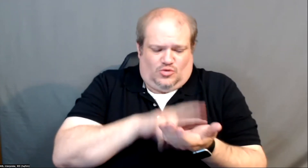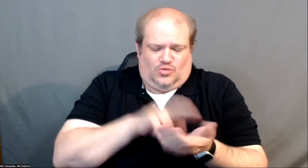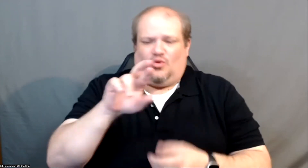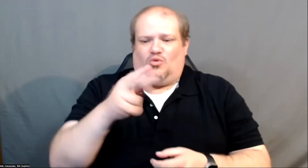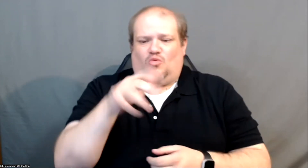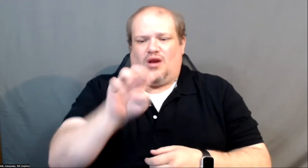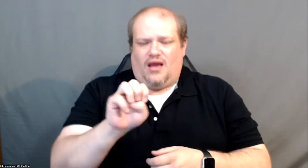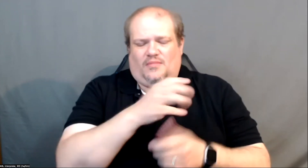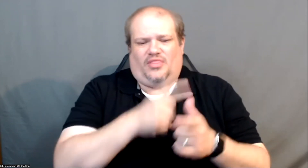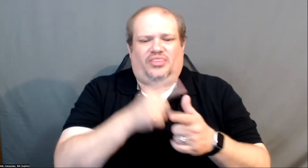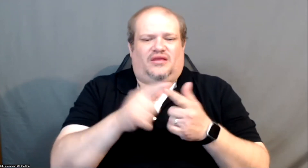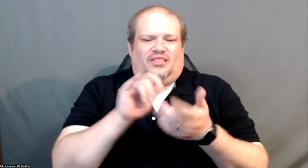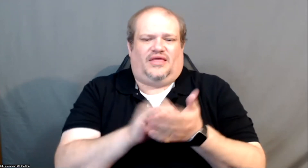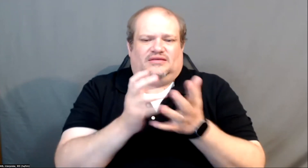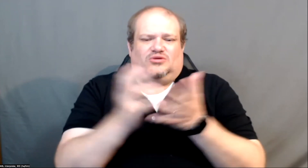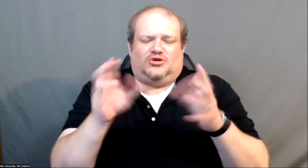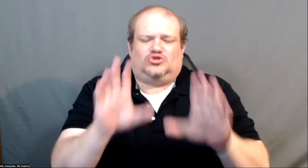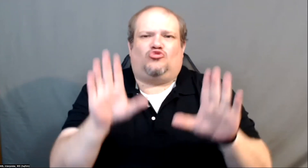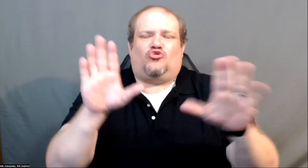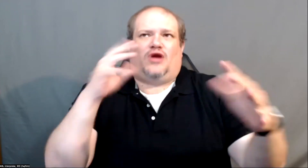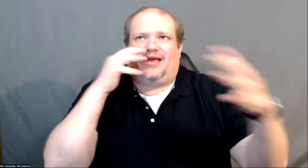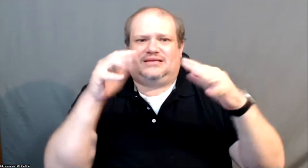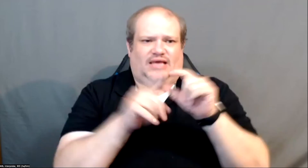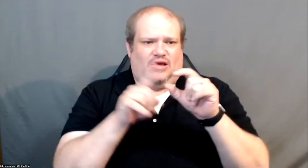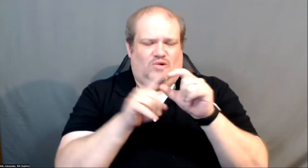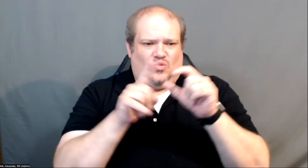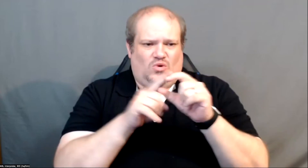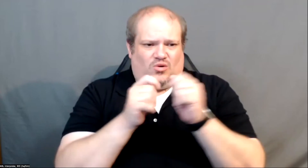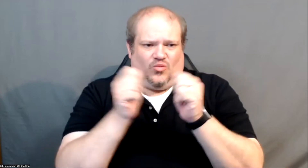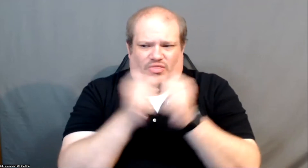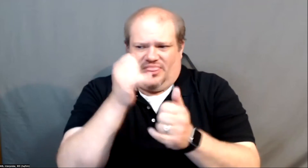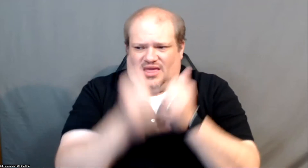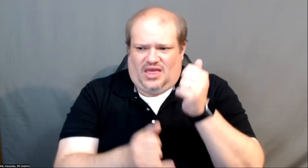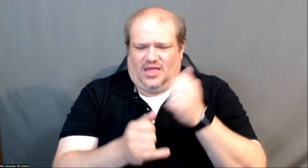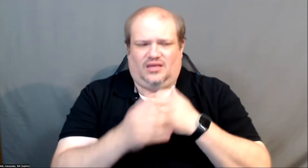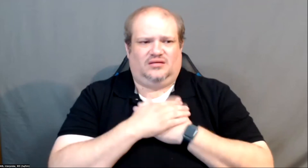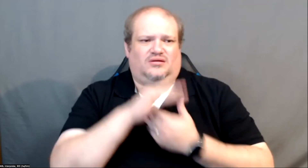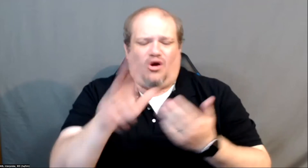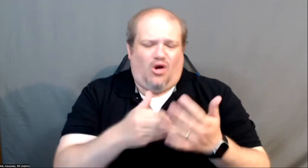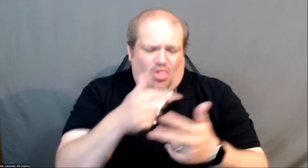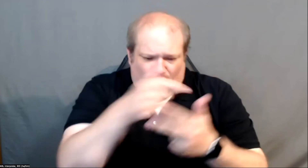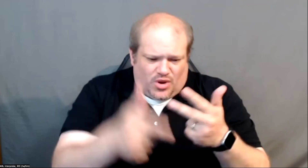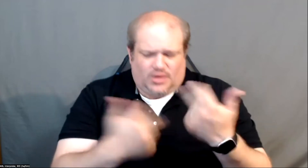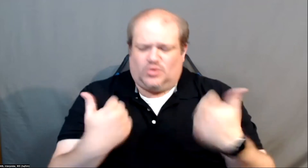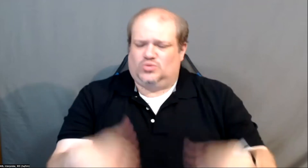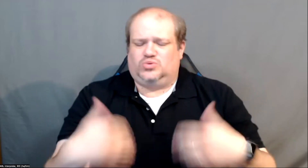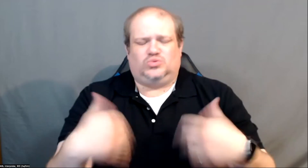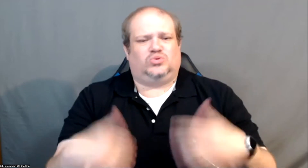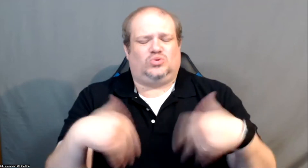just so much great sound work even in the the end, “fall free.” It's just that coupled with